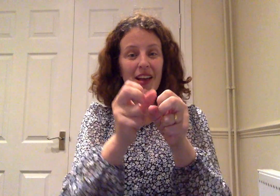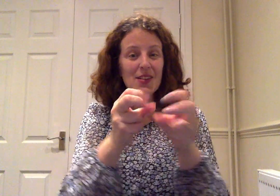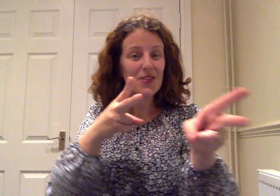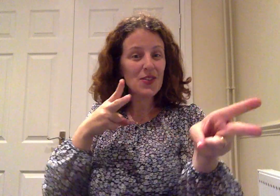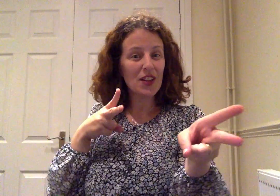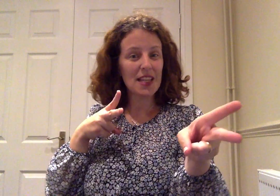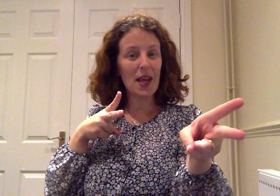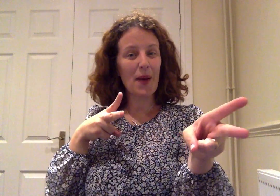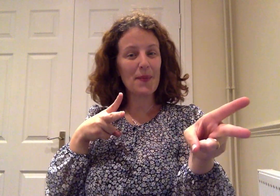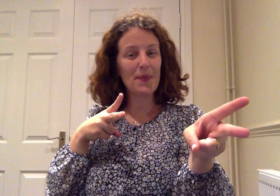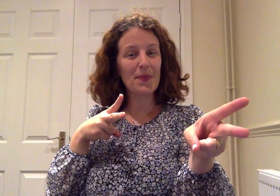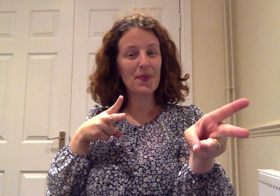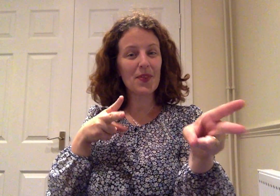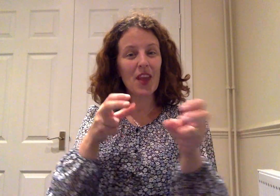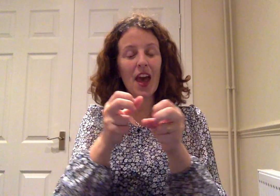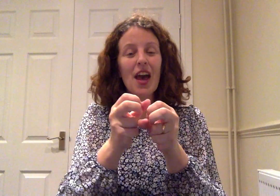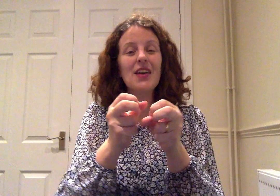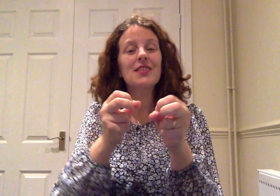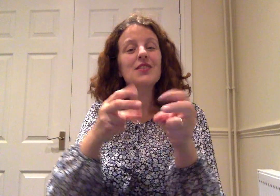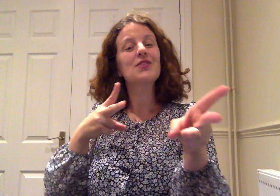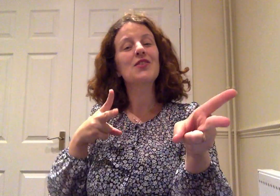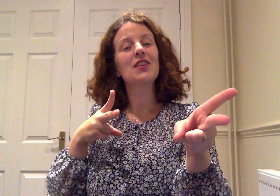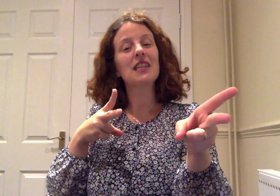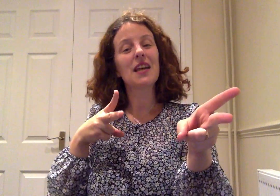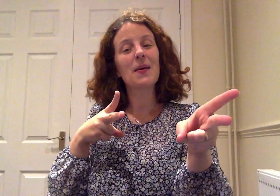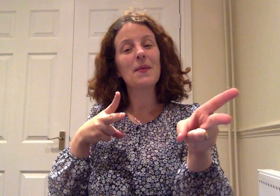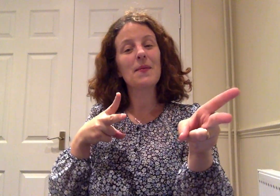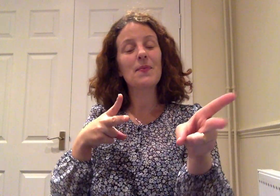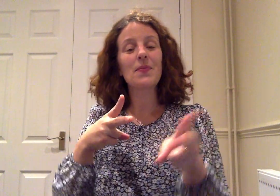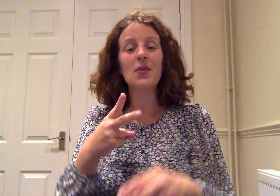Nottingham